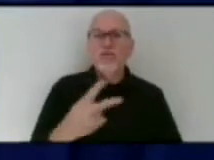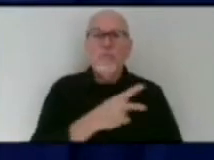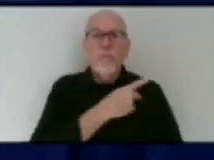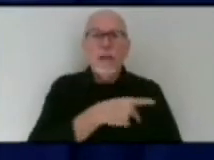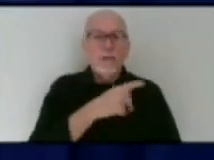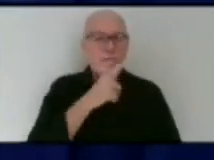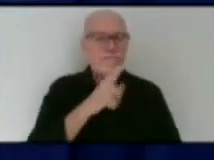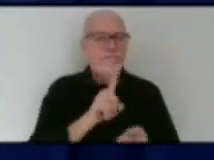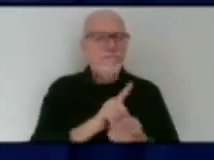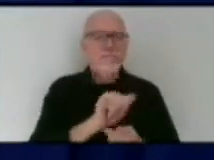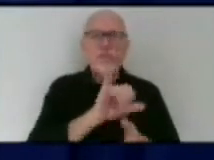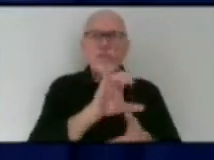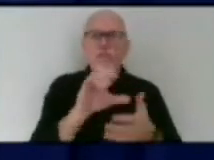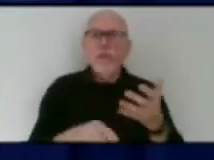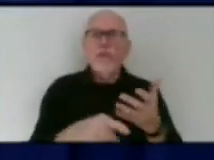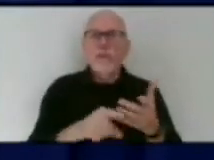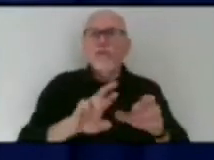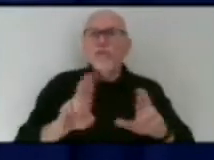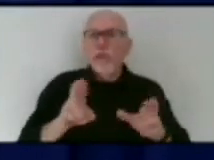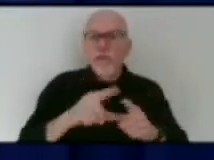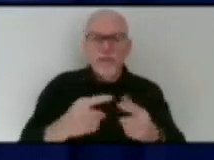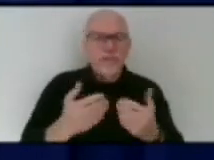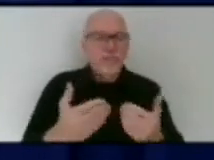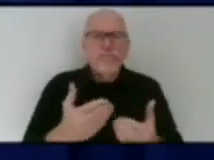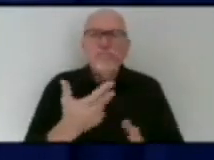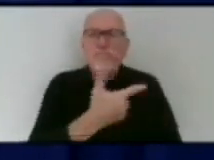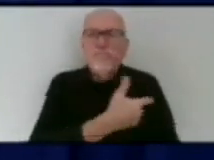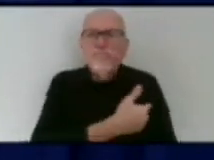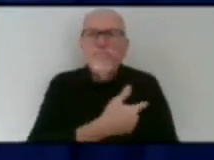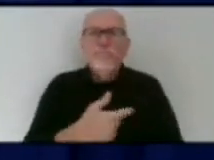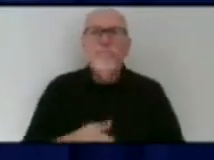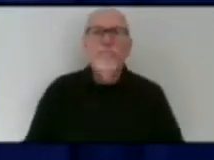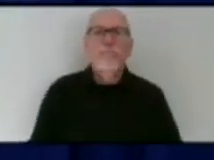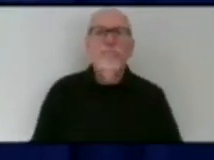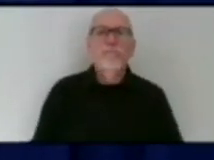we're prepared to administer the infusion. The hospital treated the